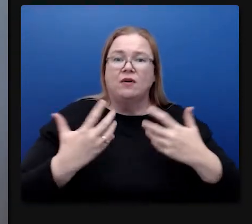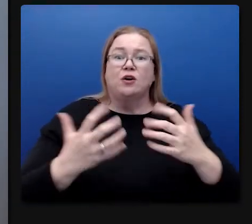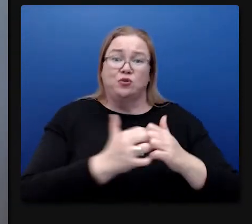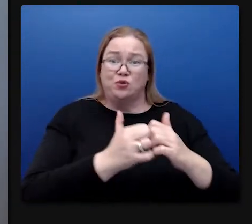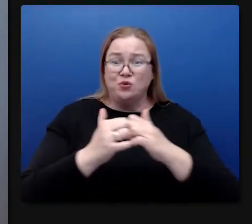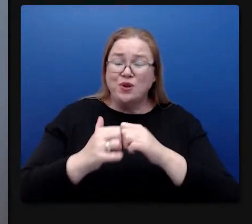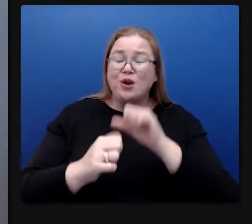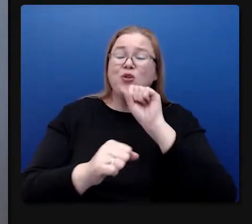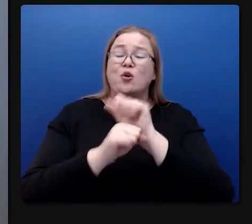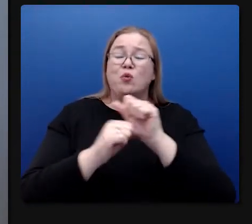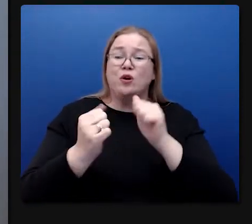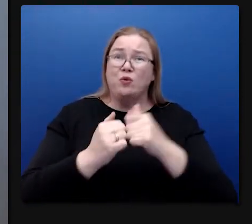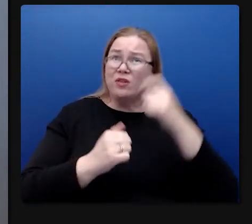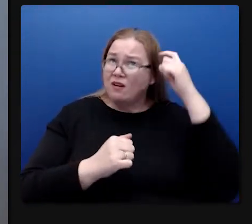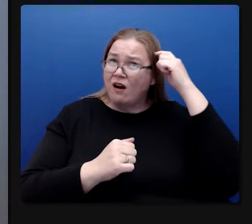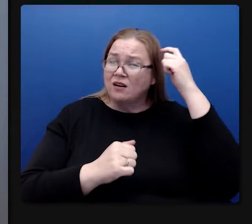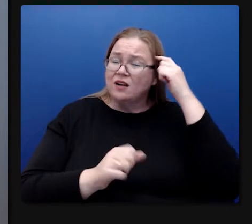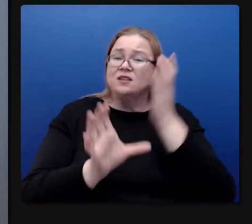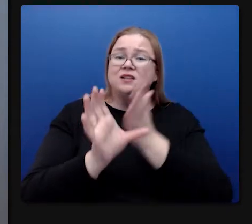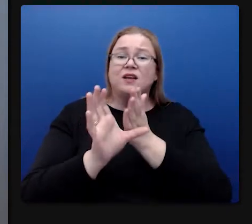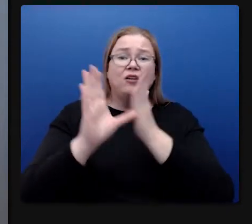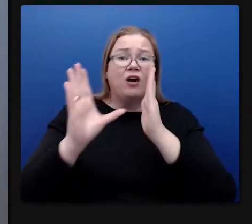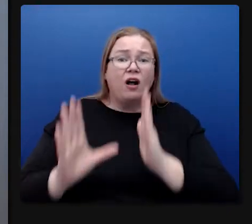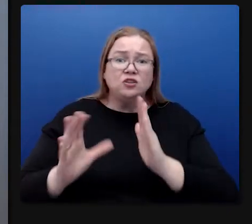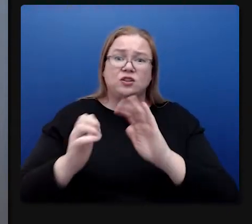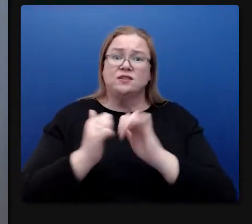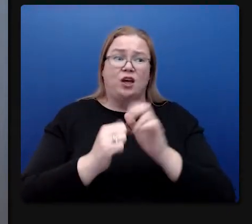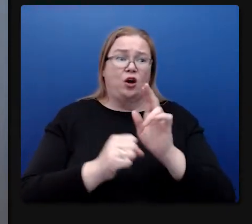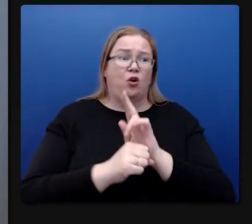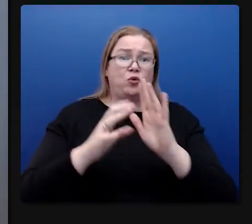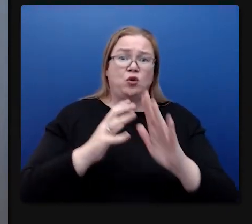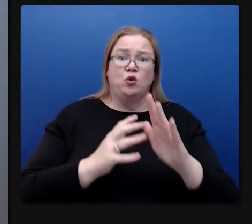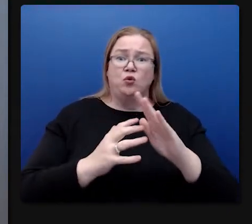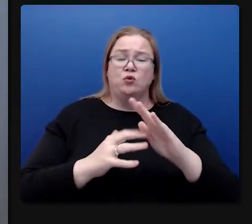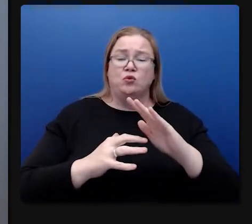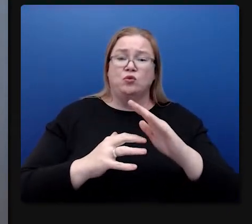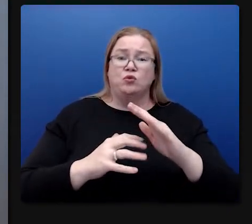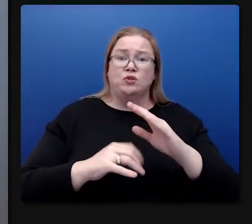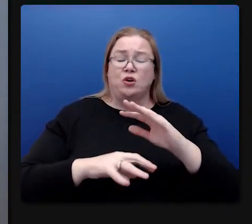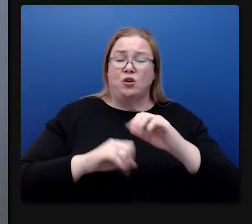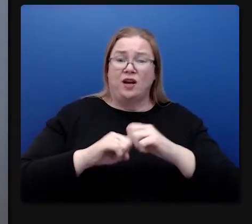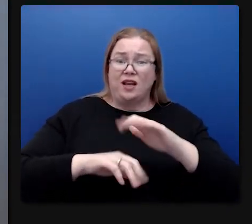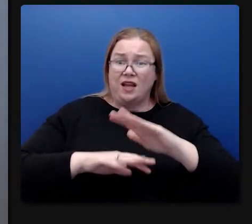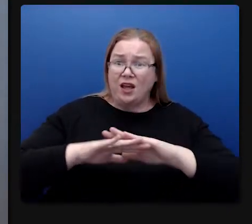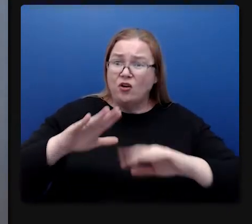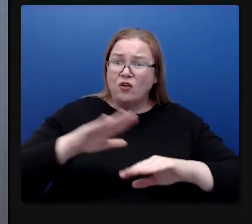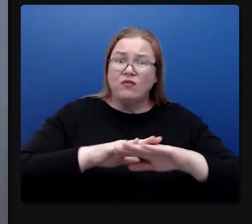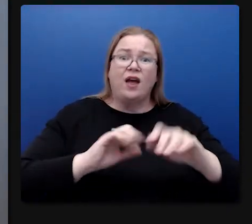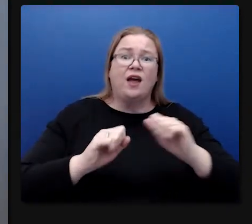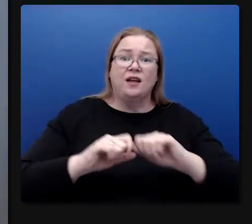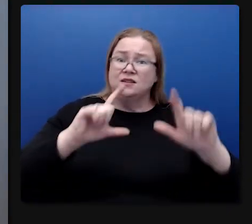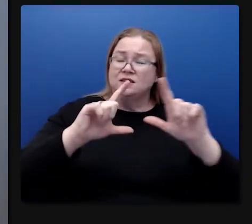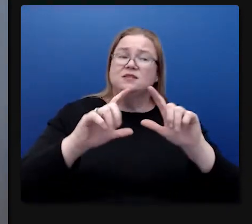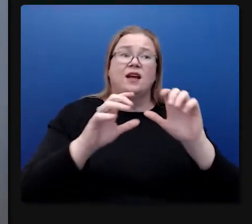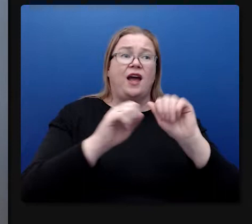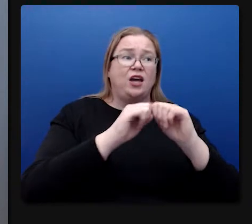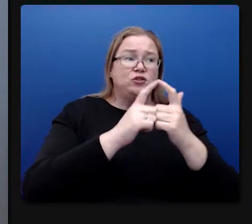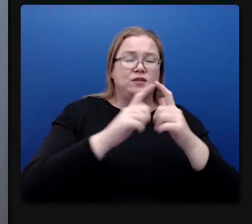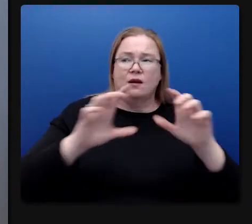Together, working with cognitive psychologists, and the way in which user interface creates areas of agency and action,